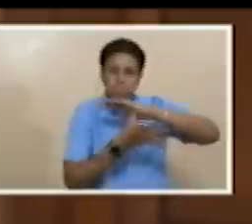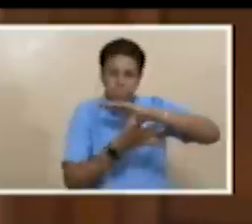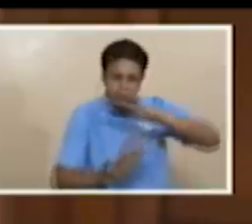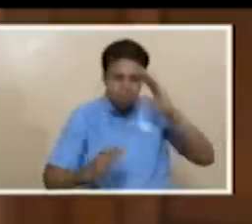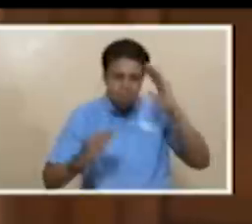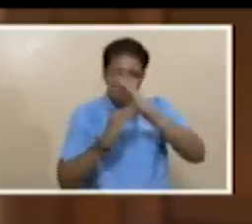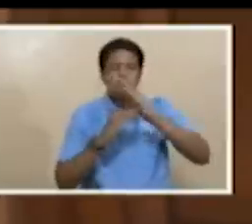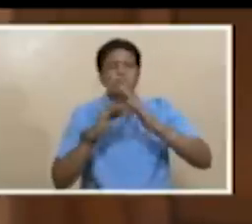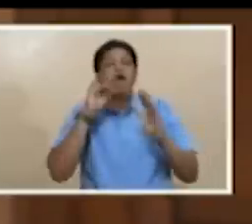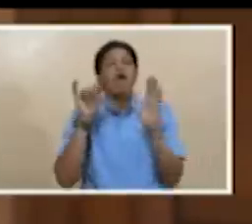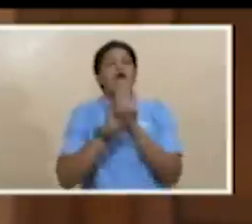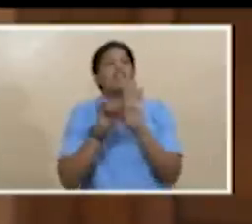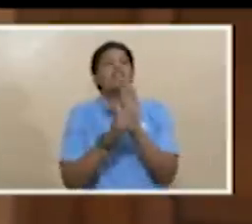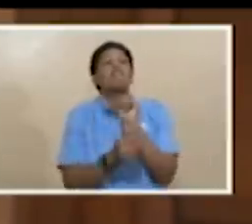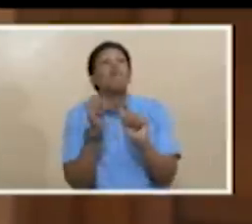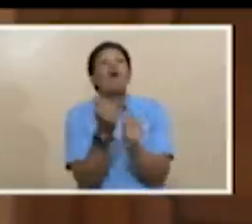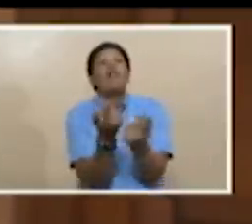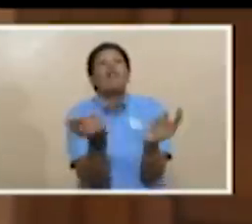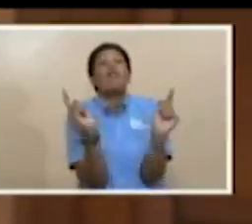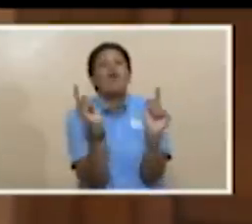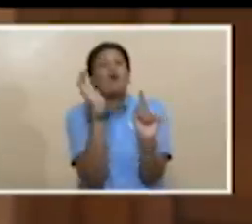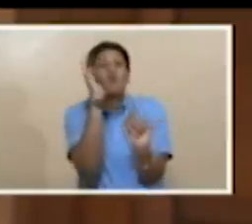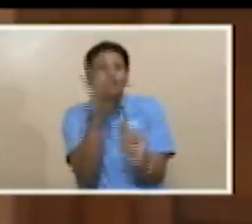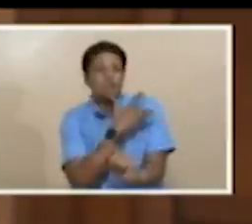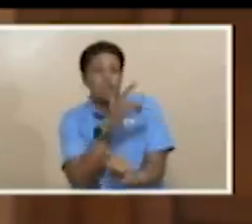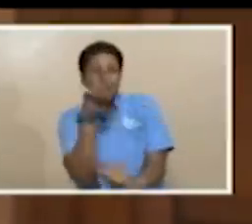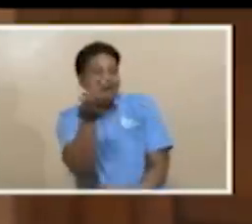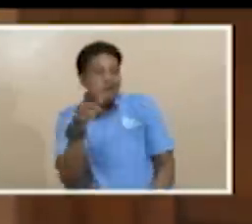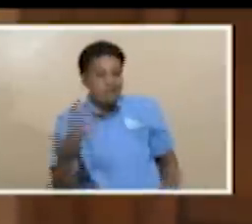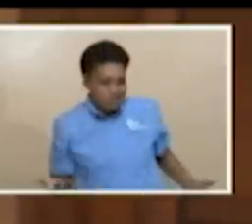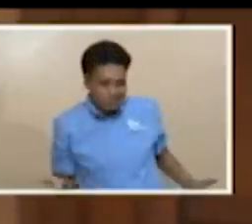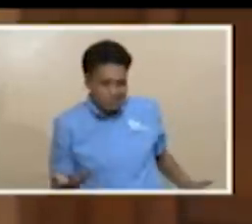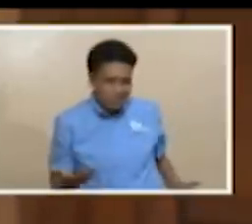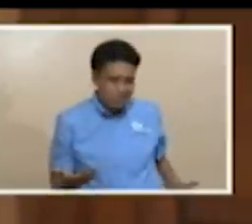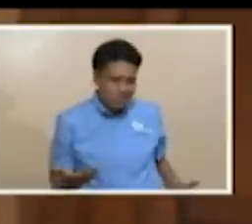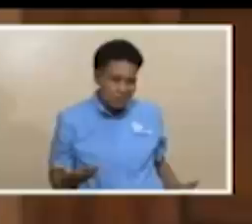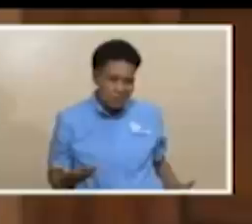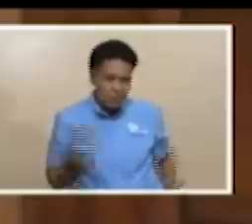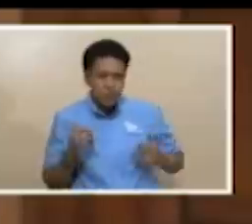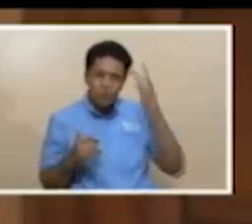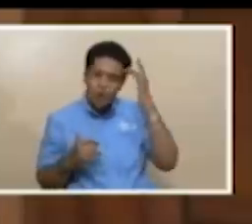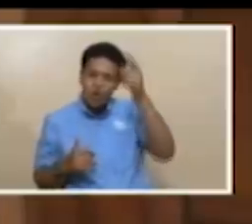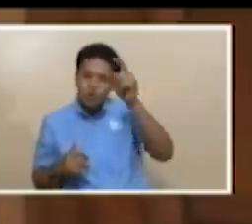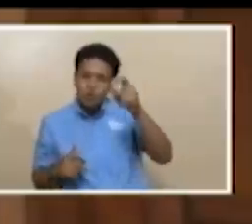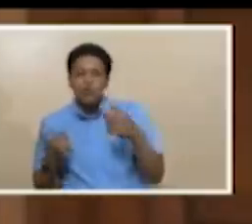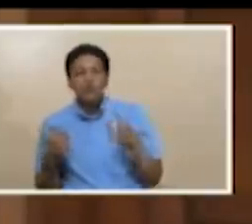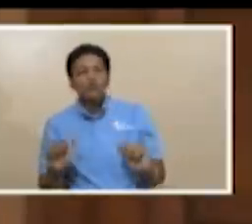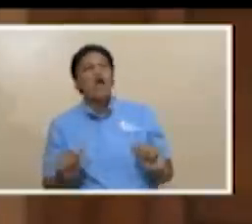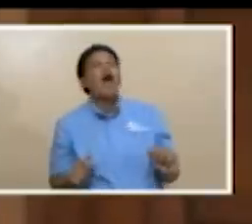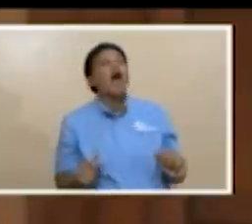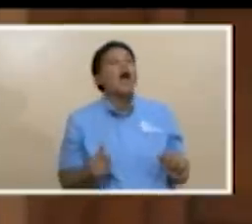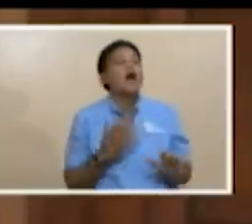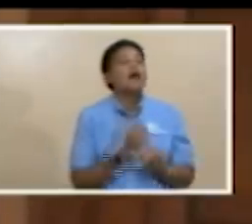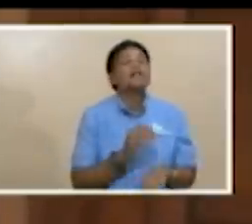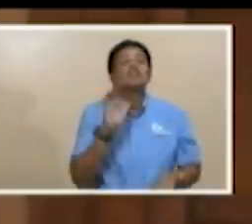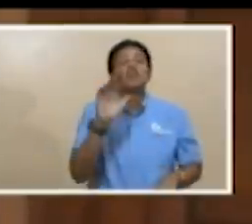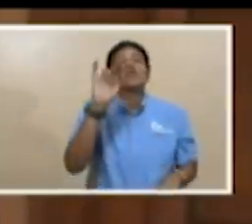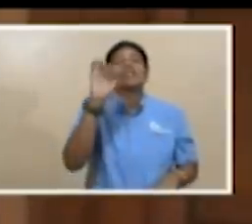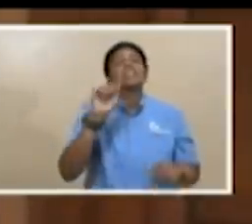anybody will tend to ask you for which is why you should try and get your knits card as quickly as